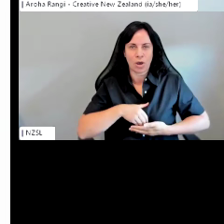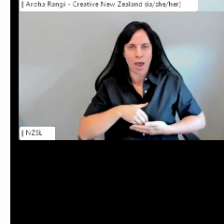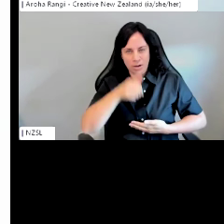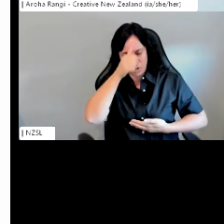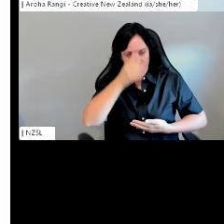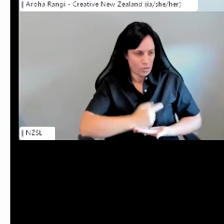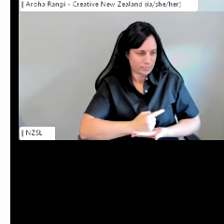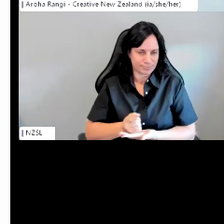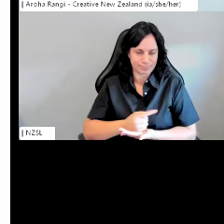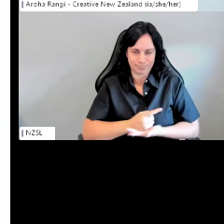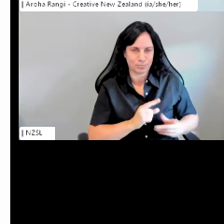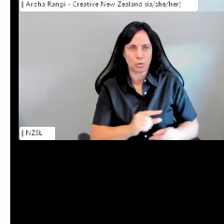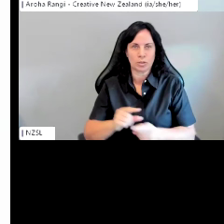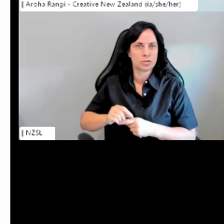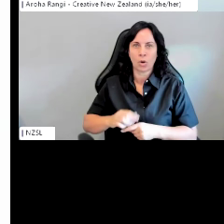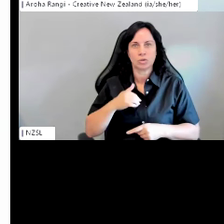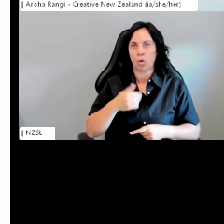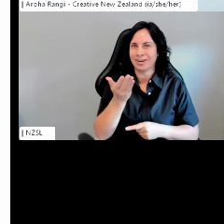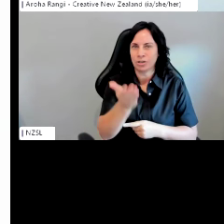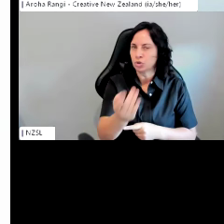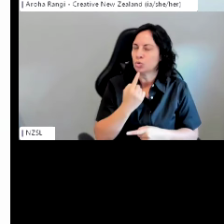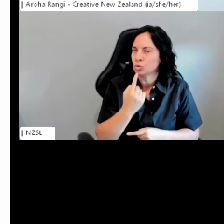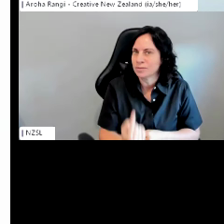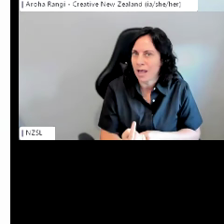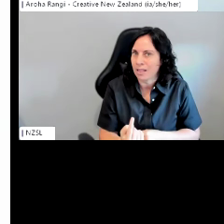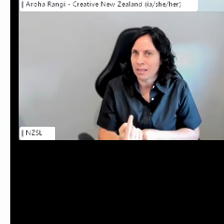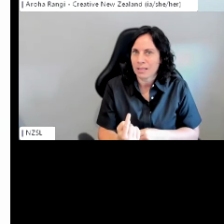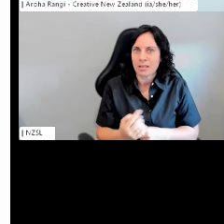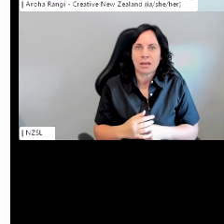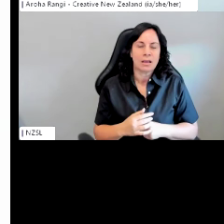like it. They're not looking for recommendations. They're not looking to wonder what everyone else